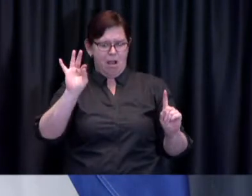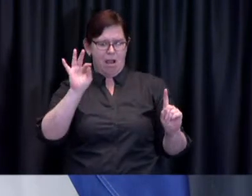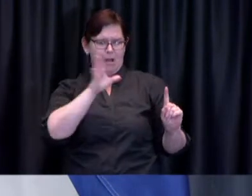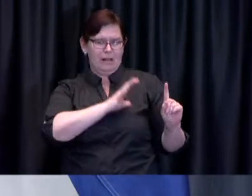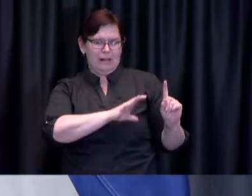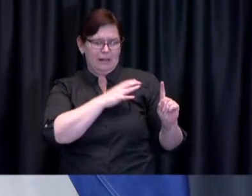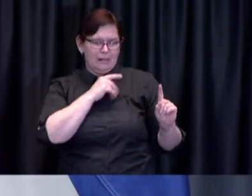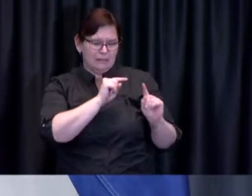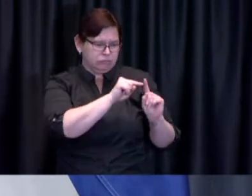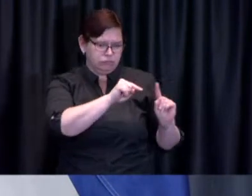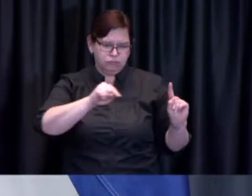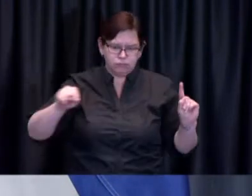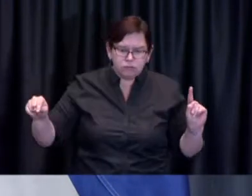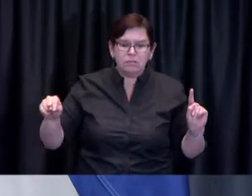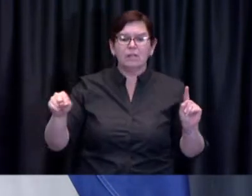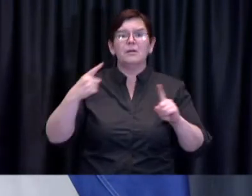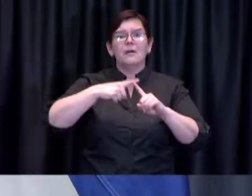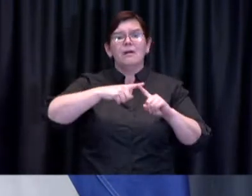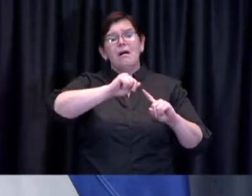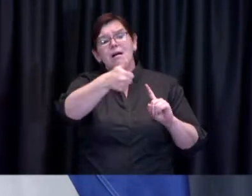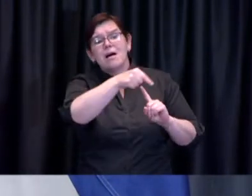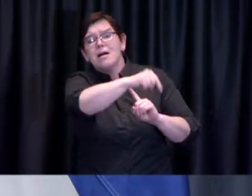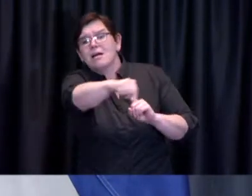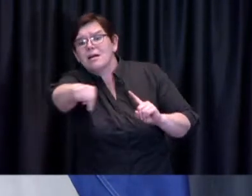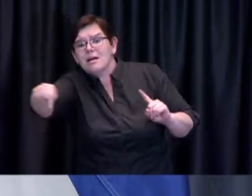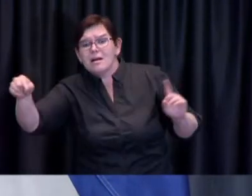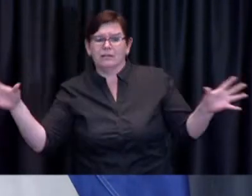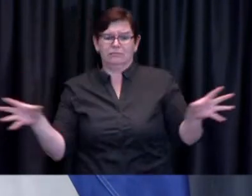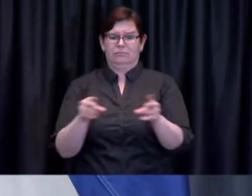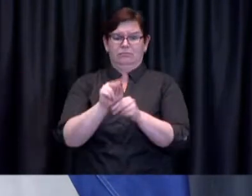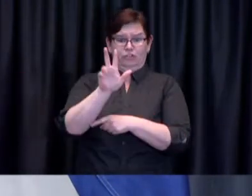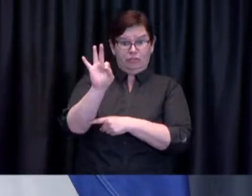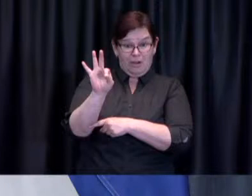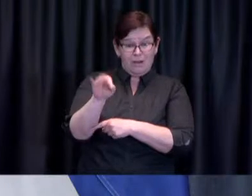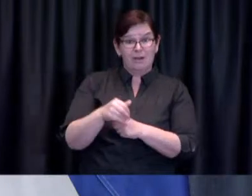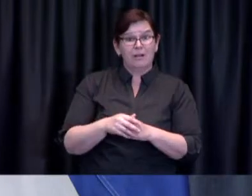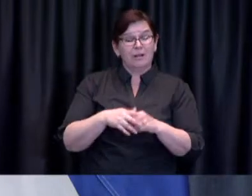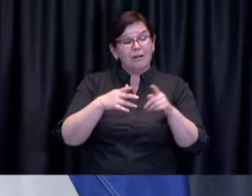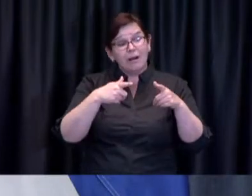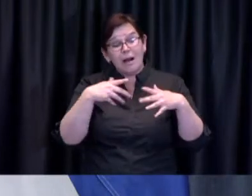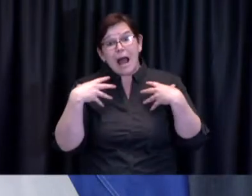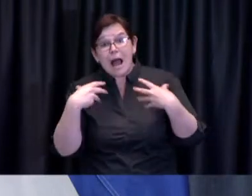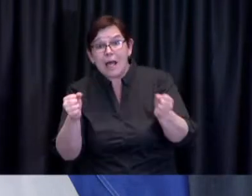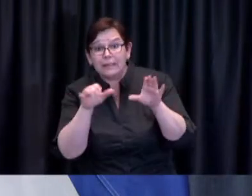many of them by Hospital and Healthcare teams who are our partners in team Toronto I want to thank